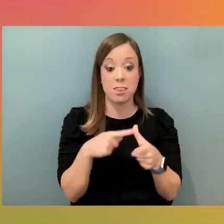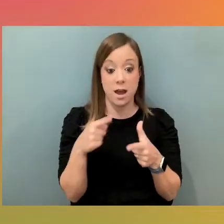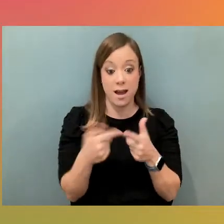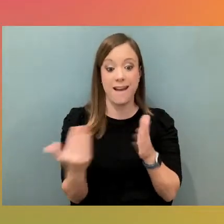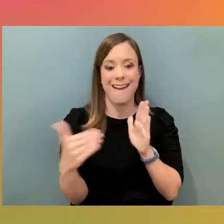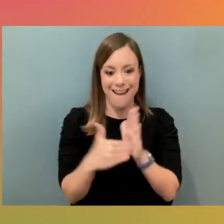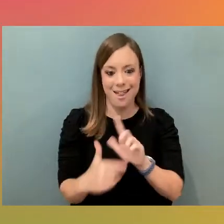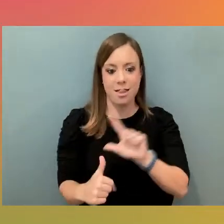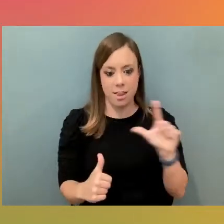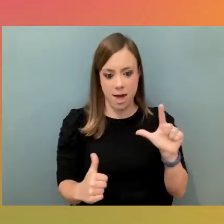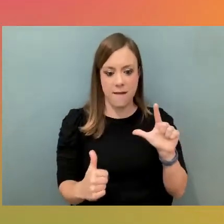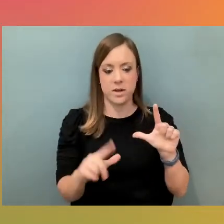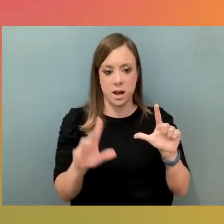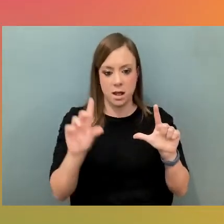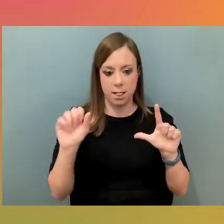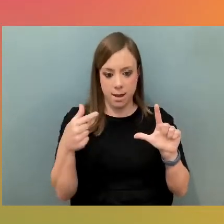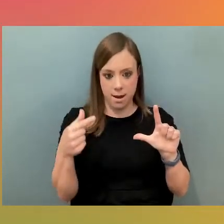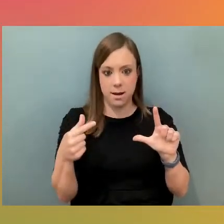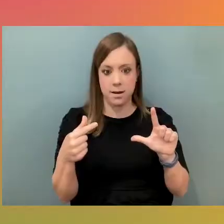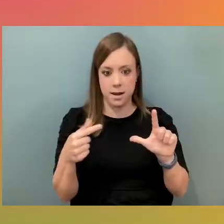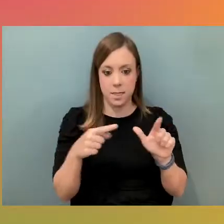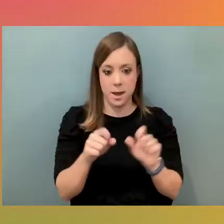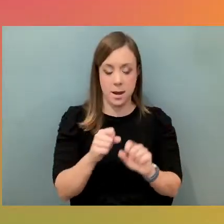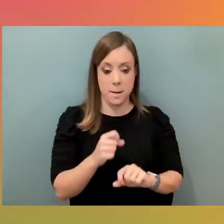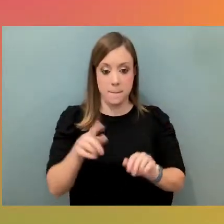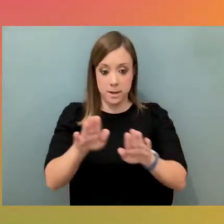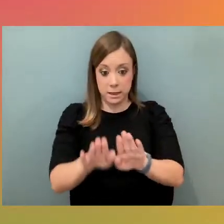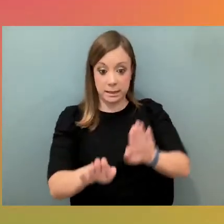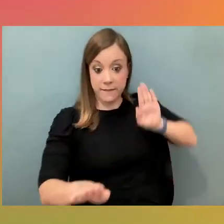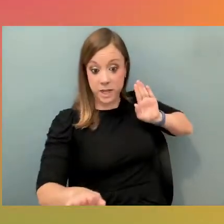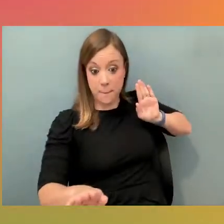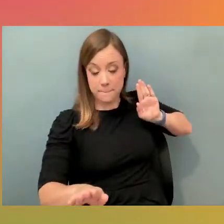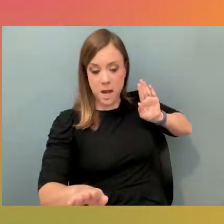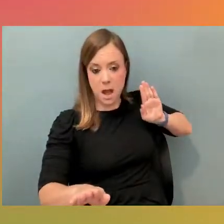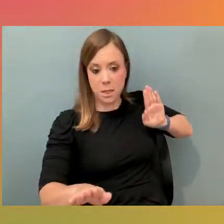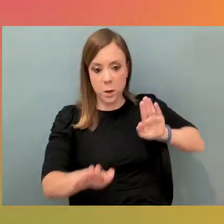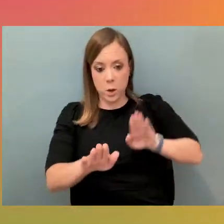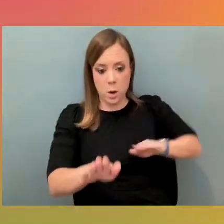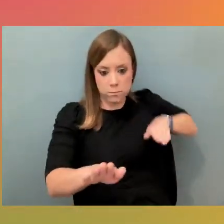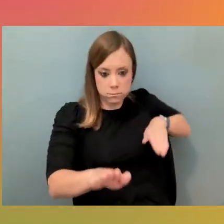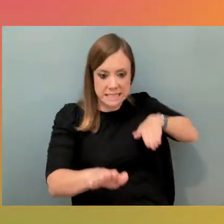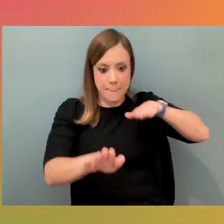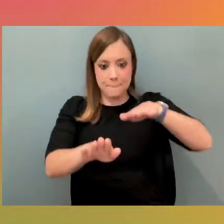EXHALE, DOWNWARD FACING DOG. LIFT THE LEFT LEG AGAIN. EXHALE STEP ALL THE WAY